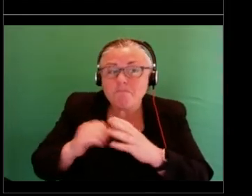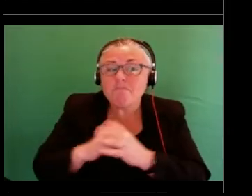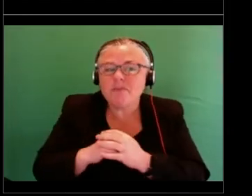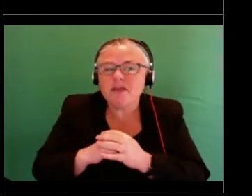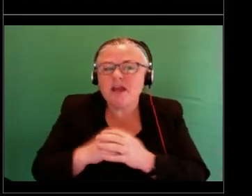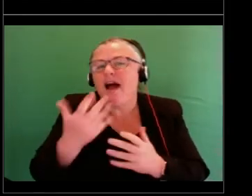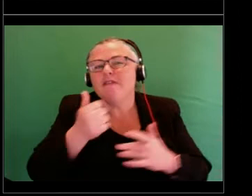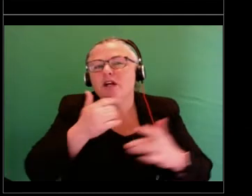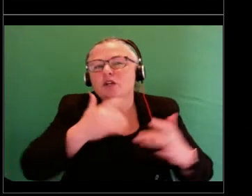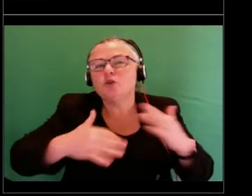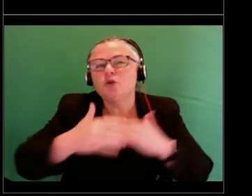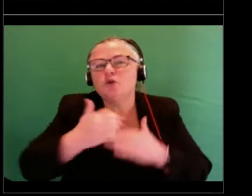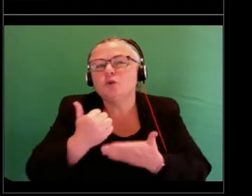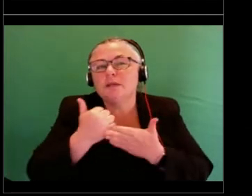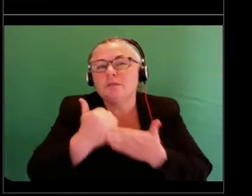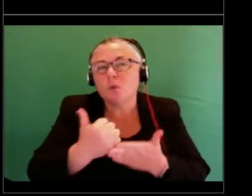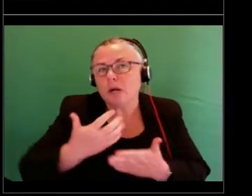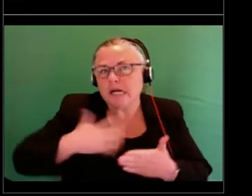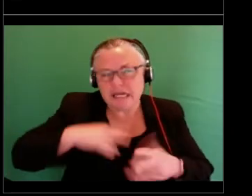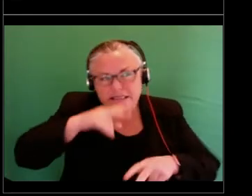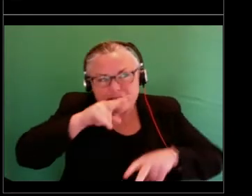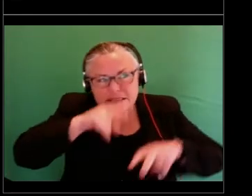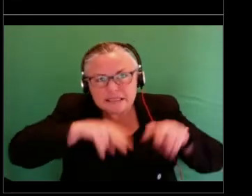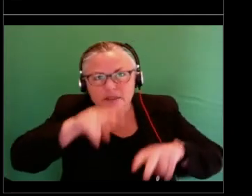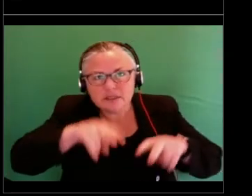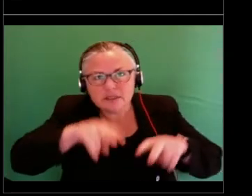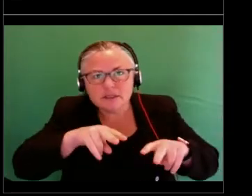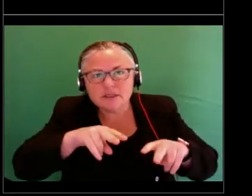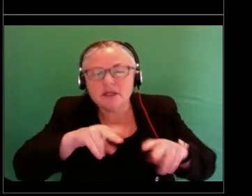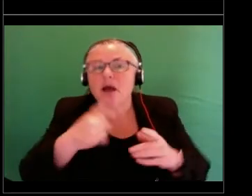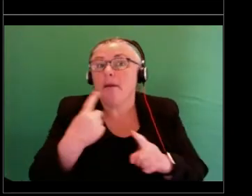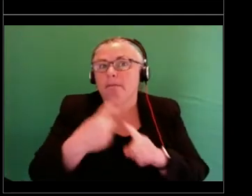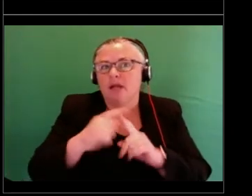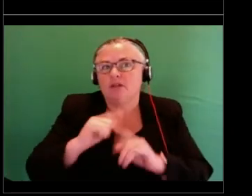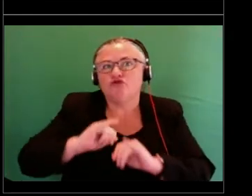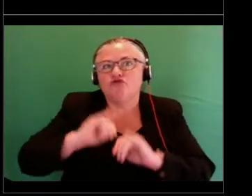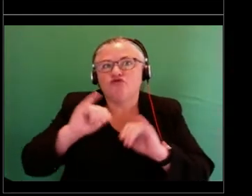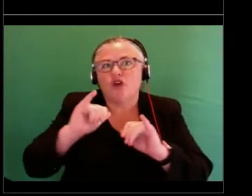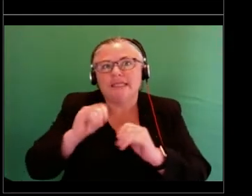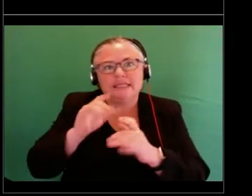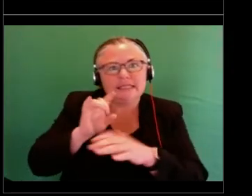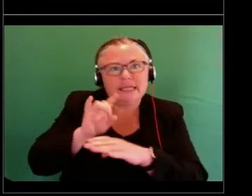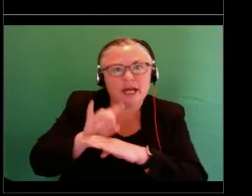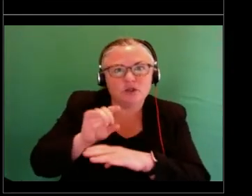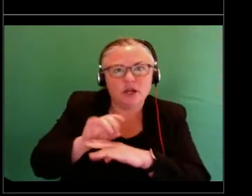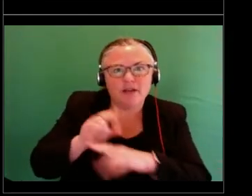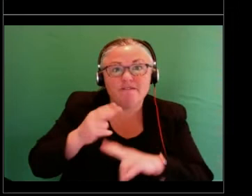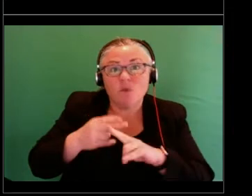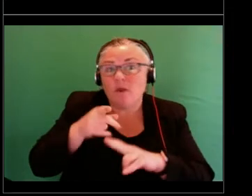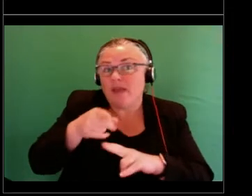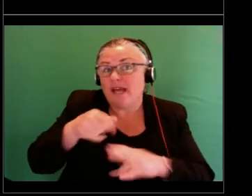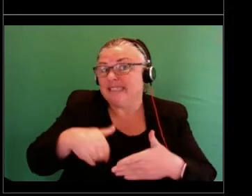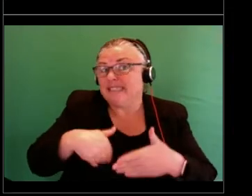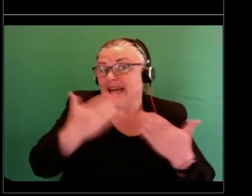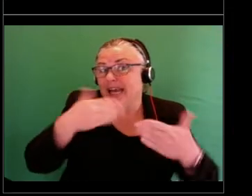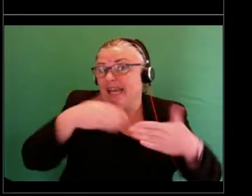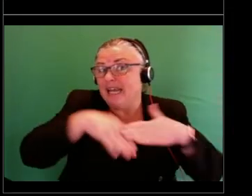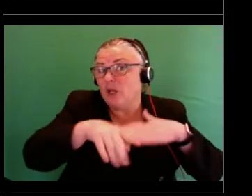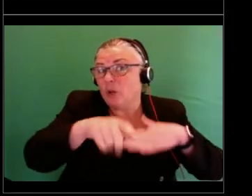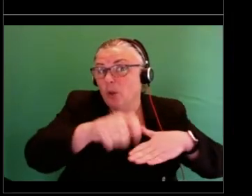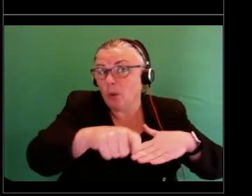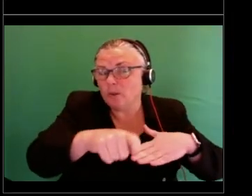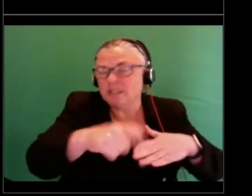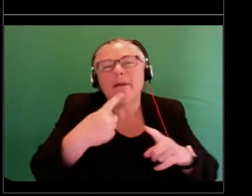We look at that risk and urgency criteria and being family violence, and they can come